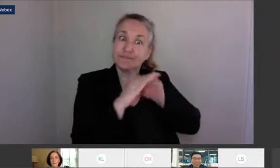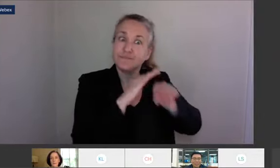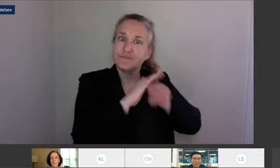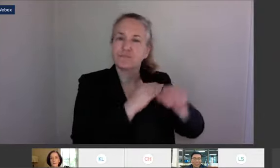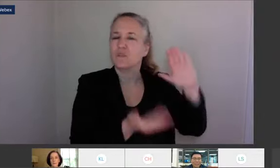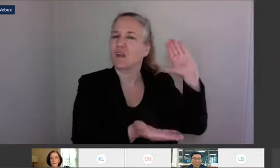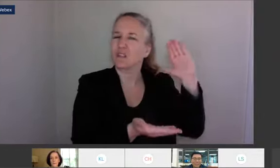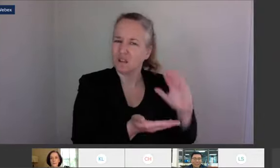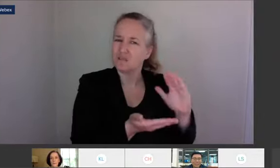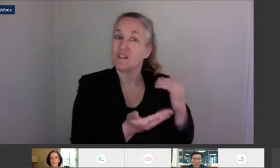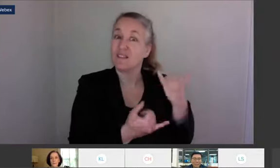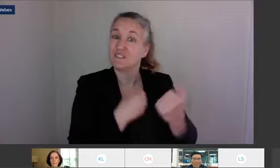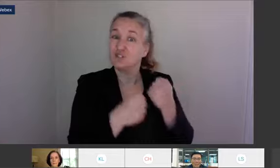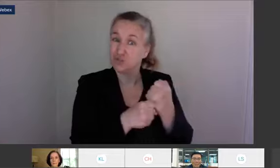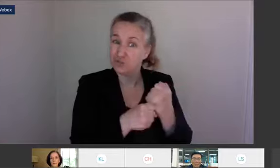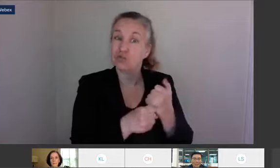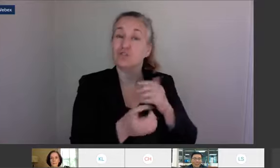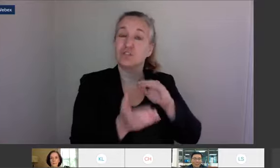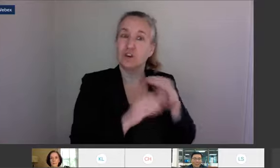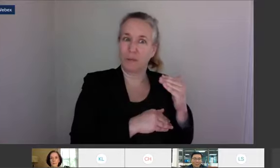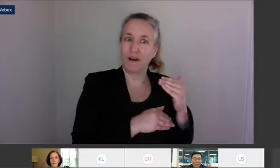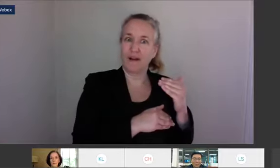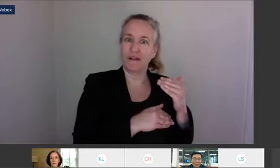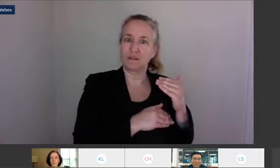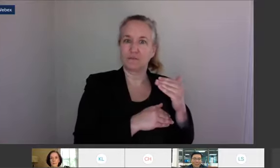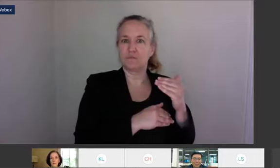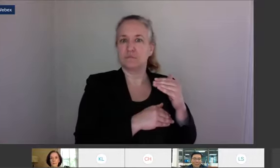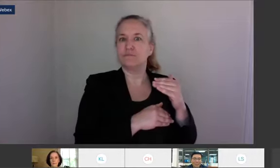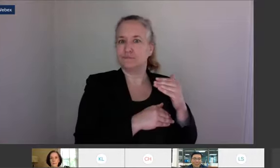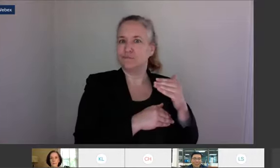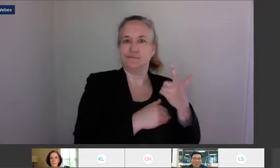year versus the same time last year and we do know that conditions like